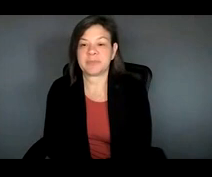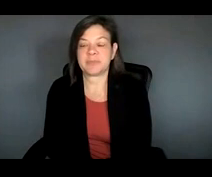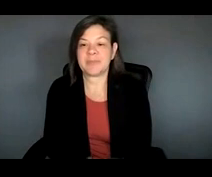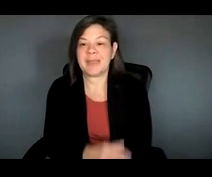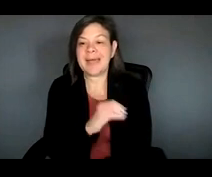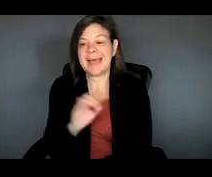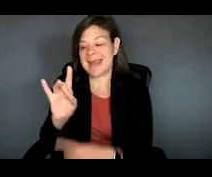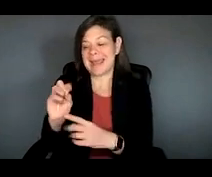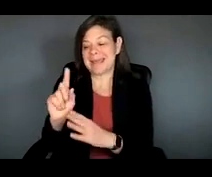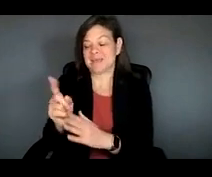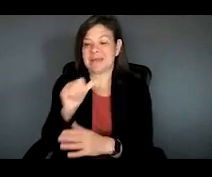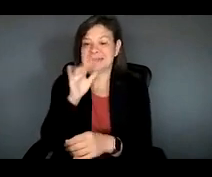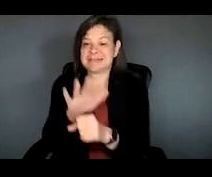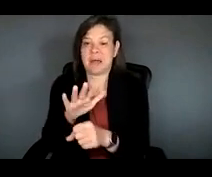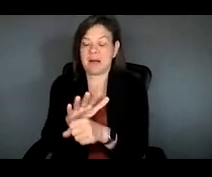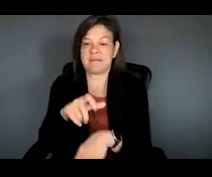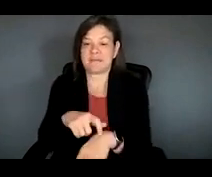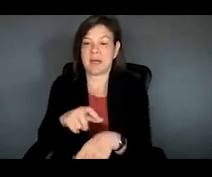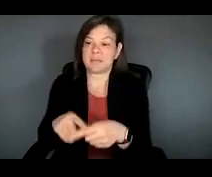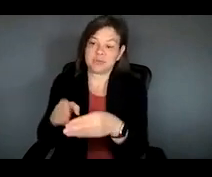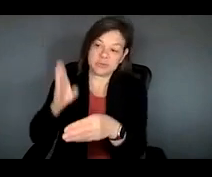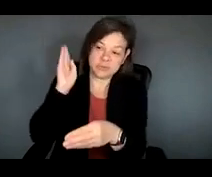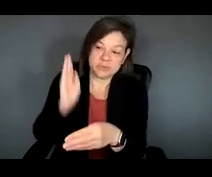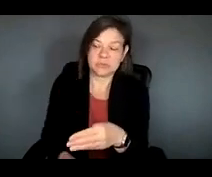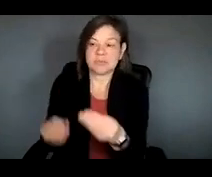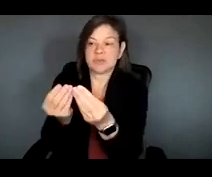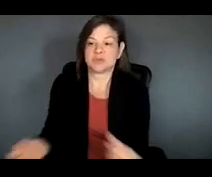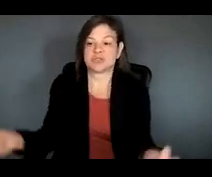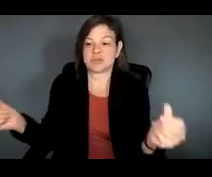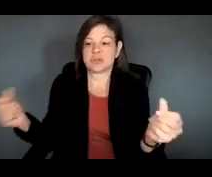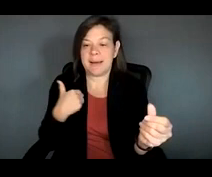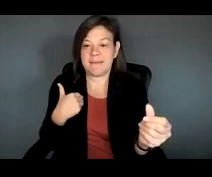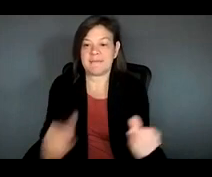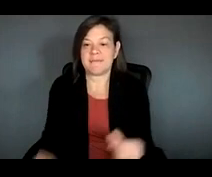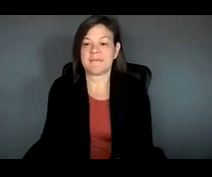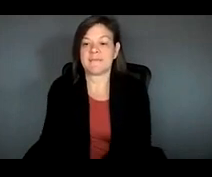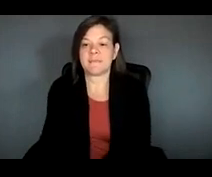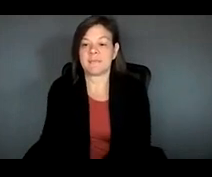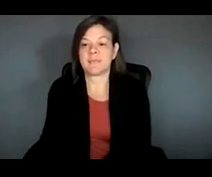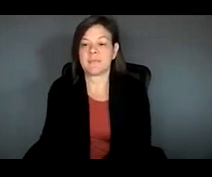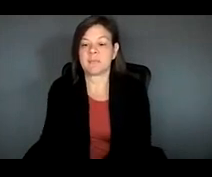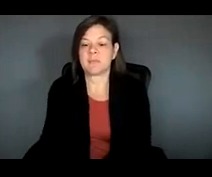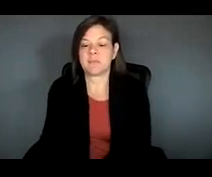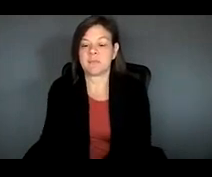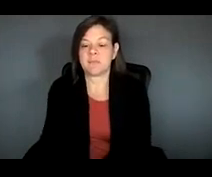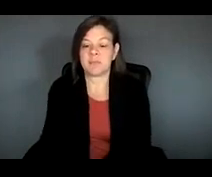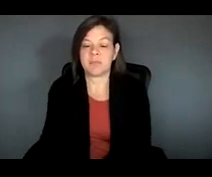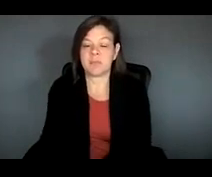time to come to a solution or resolution. But it may -- there may be different proposals